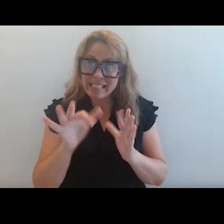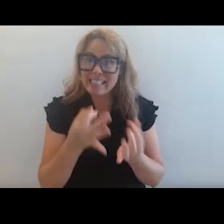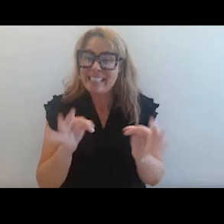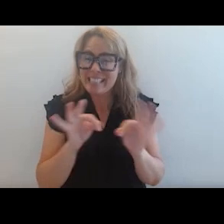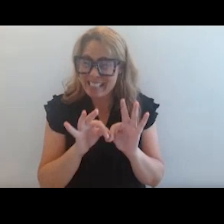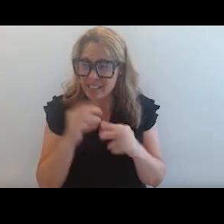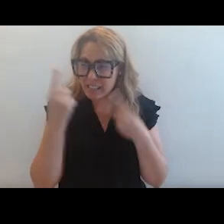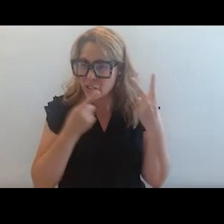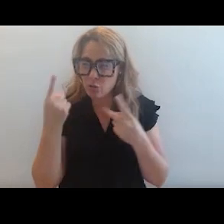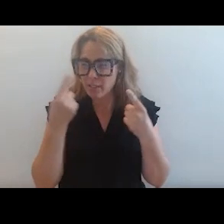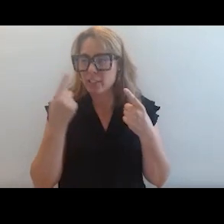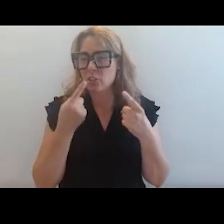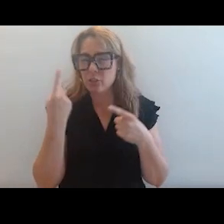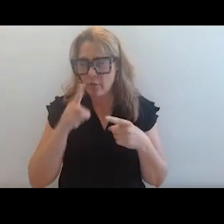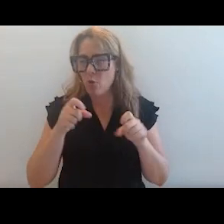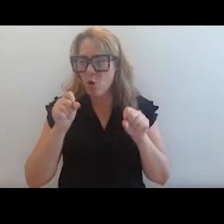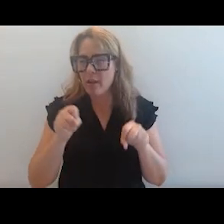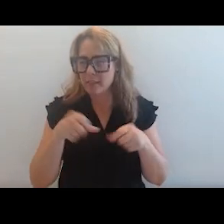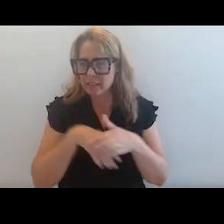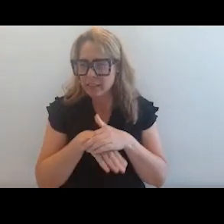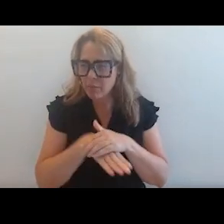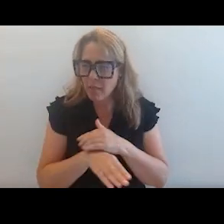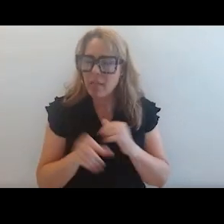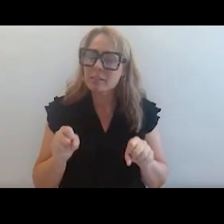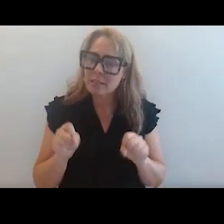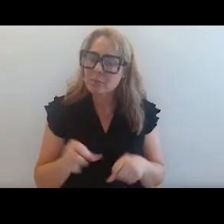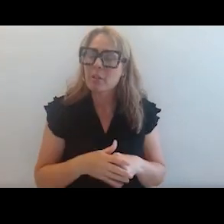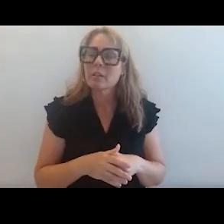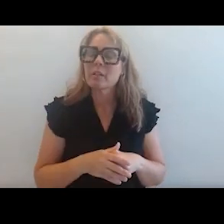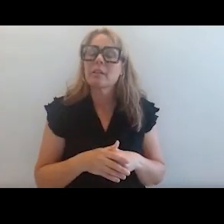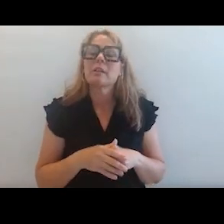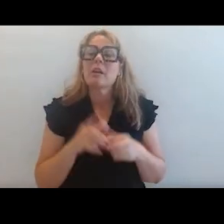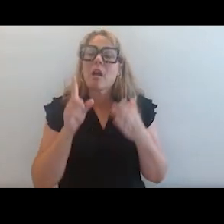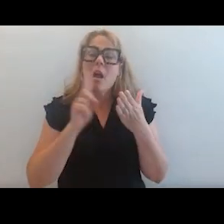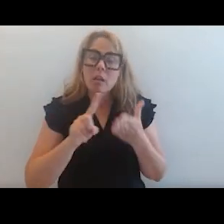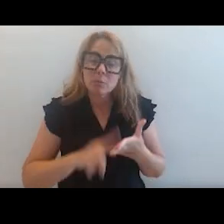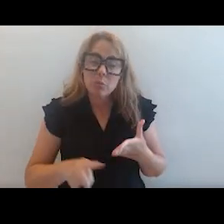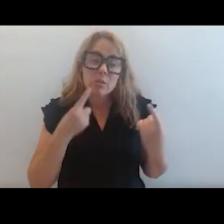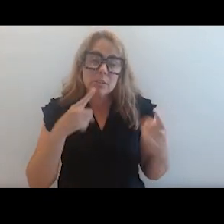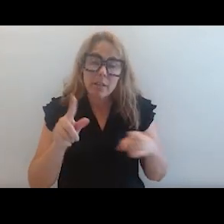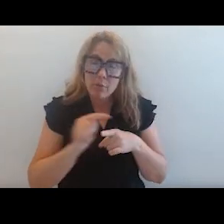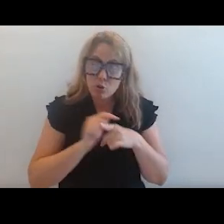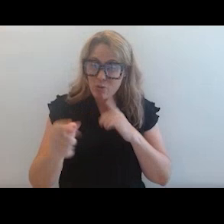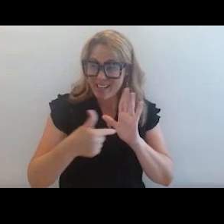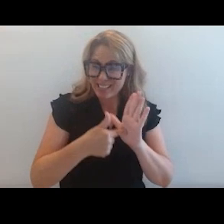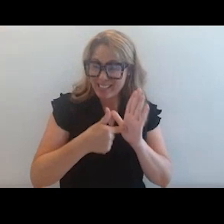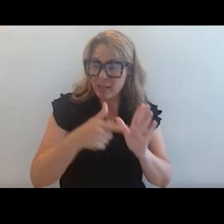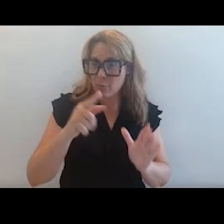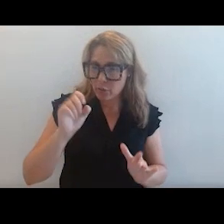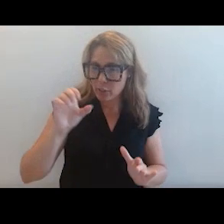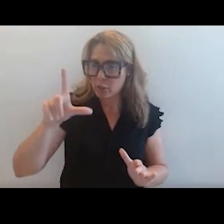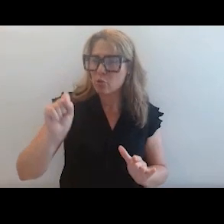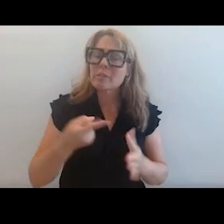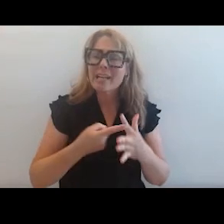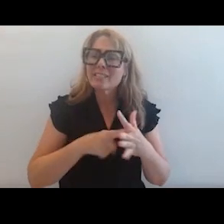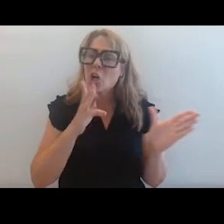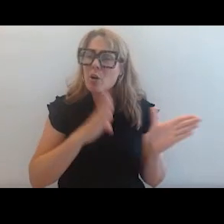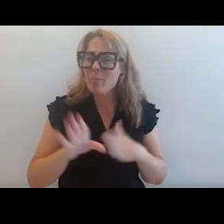identify key considerations for accessibility, explore successful training examples and tools,